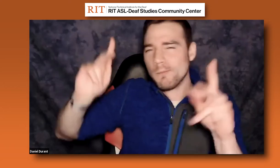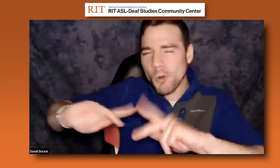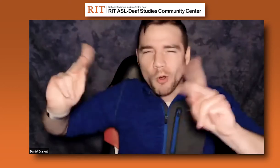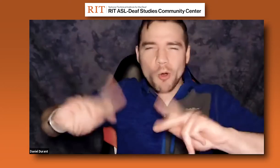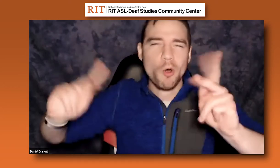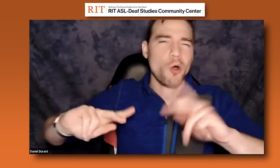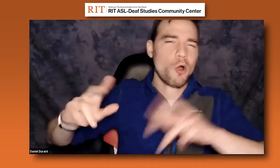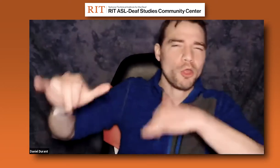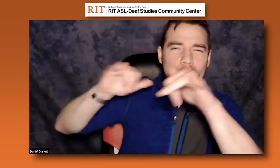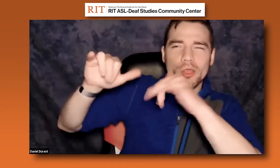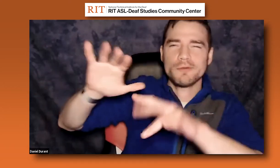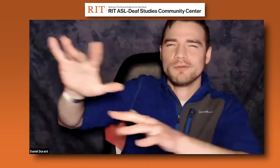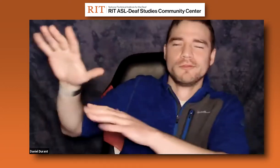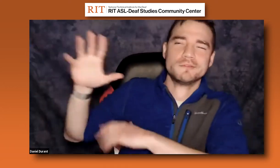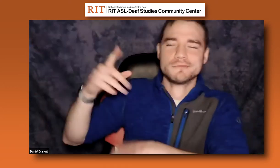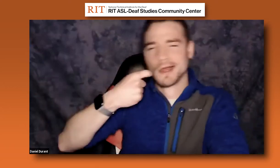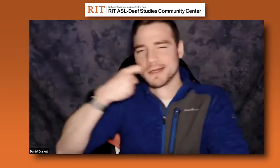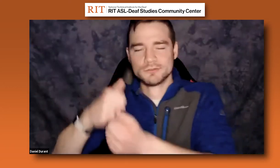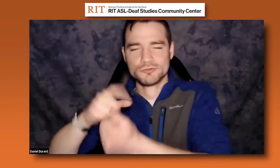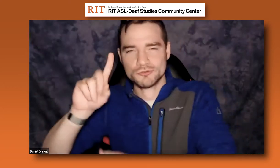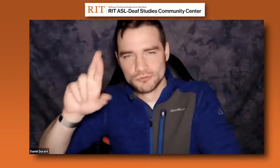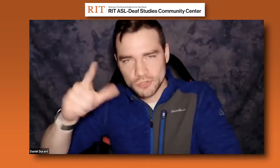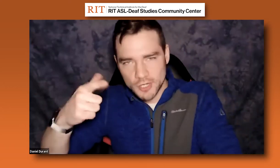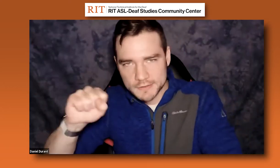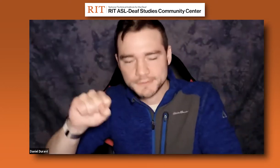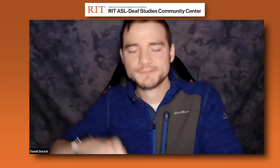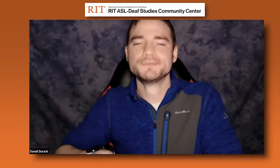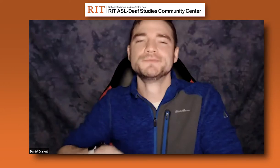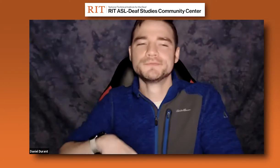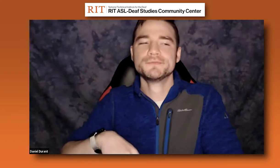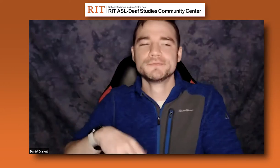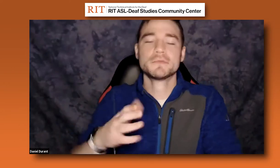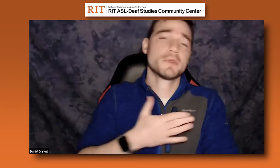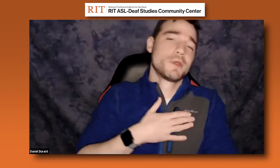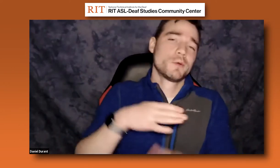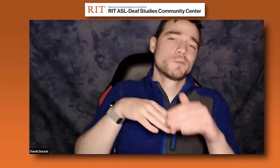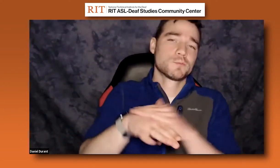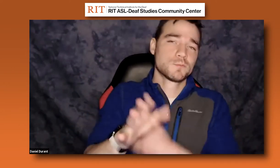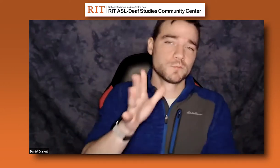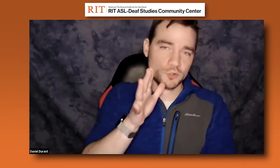because she wanted to go out and party, because she was addicted to drugs.